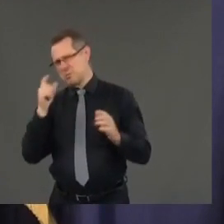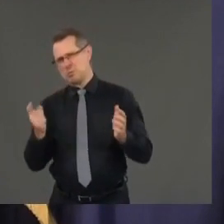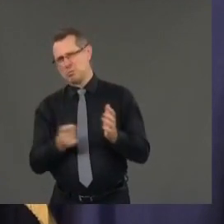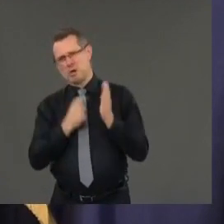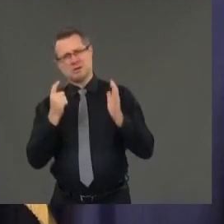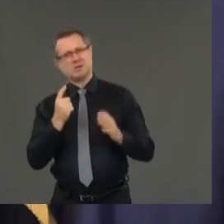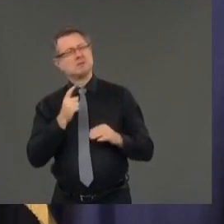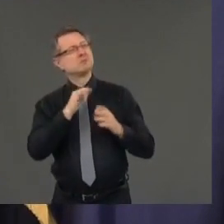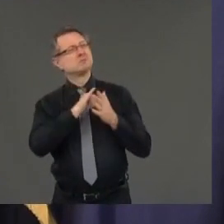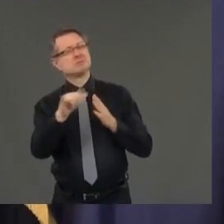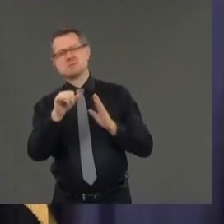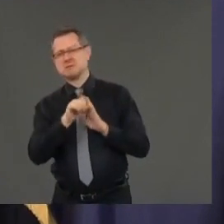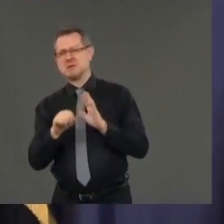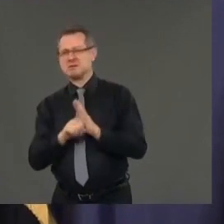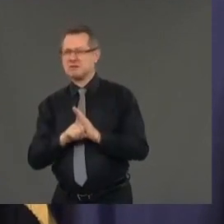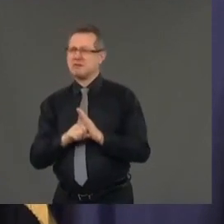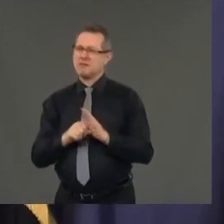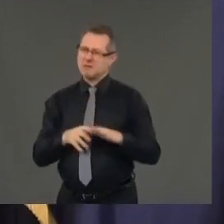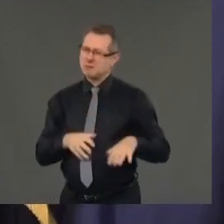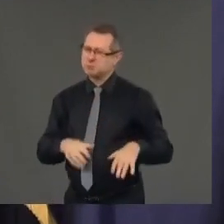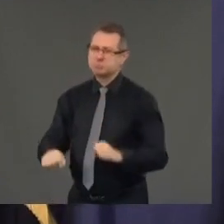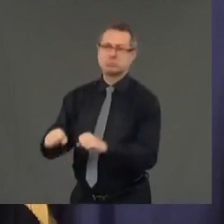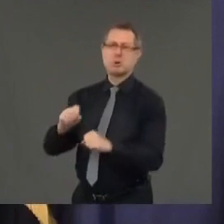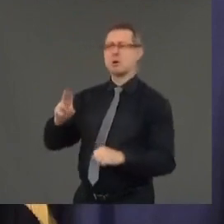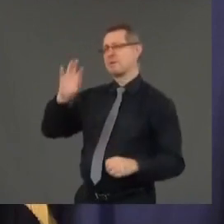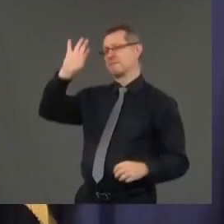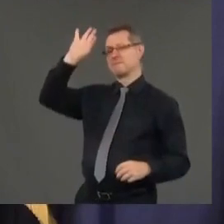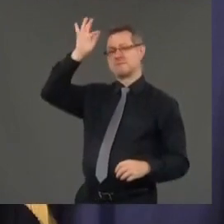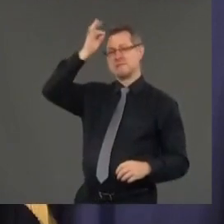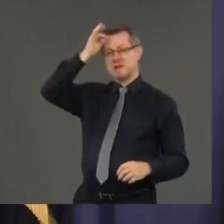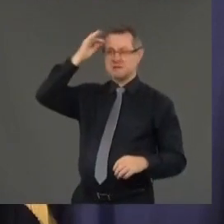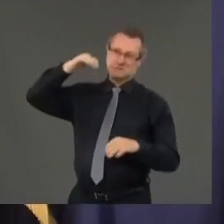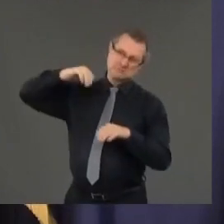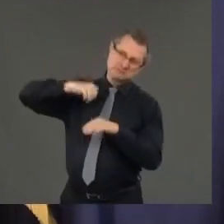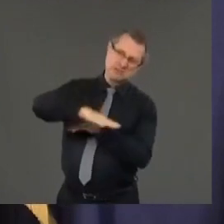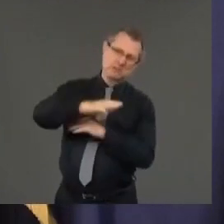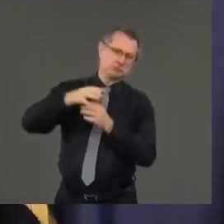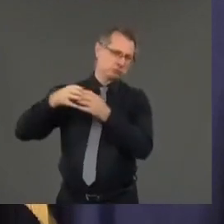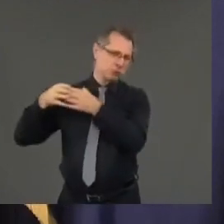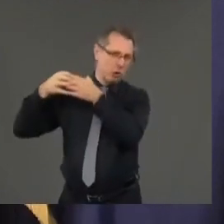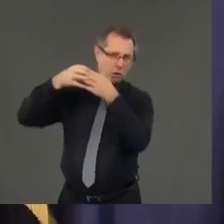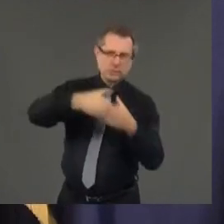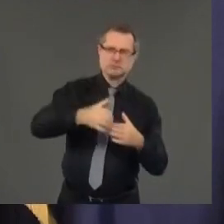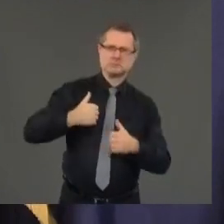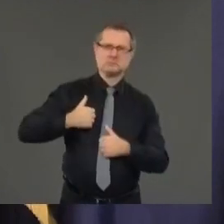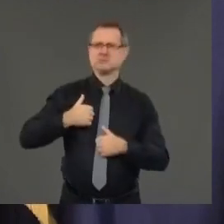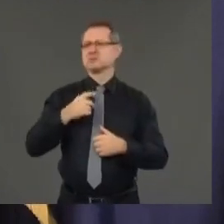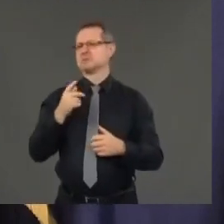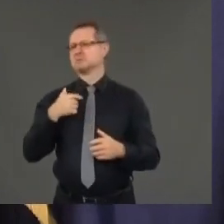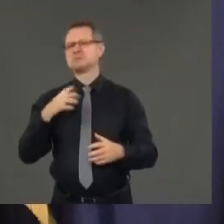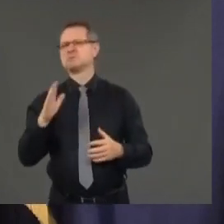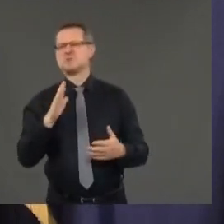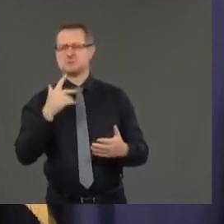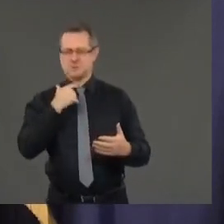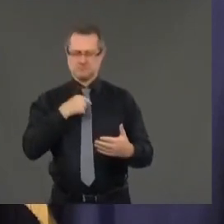SIGNIFICANT AND GROWING PROBLEM. BUT NOT ONE THAT JUSTIFIES THE STATE TAKEOVER. OR A FEDERAL INTERVENTION,